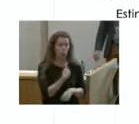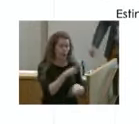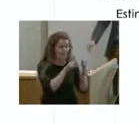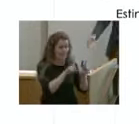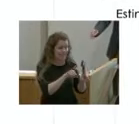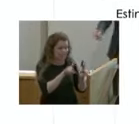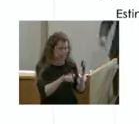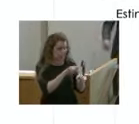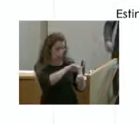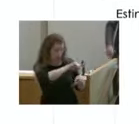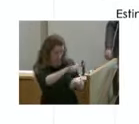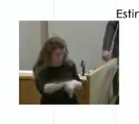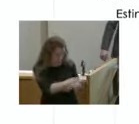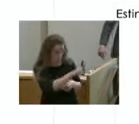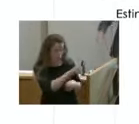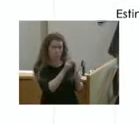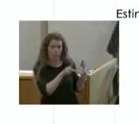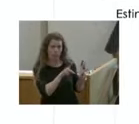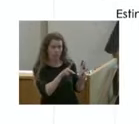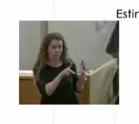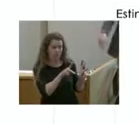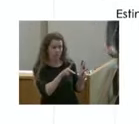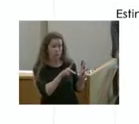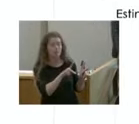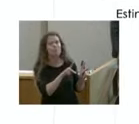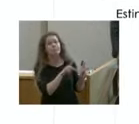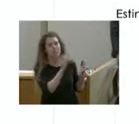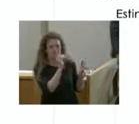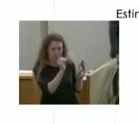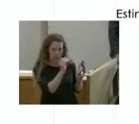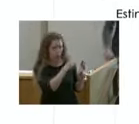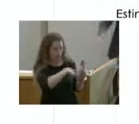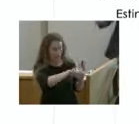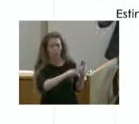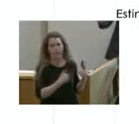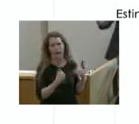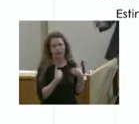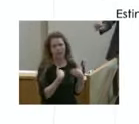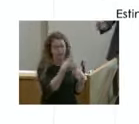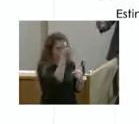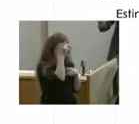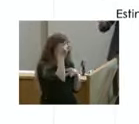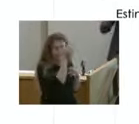really different. Hank Sims: The other, oh I'm sorry, go ahead. Dr. Ennis: And the testing is strongly